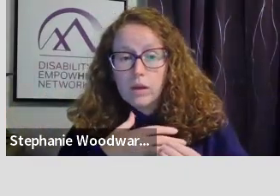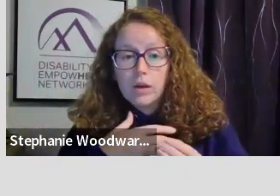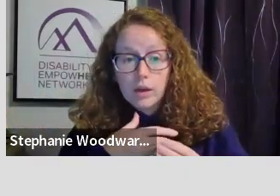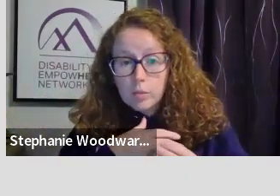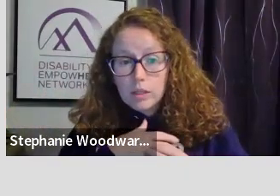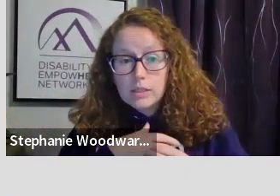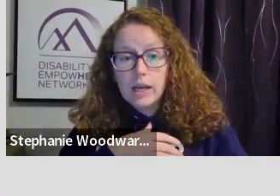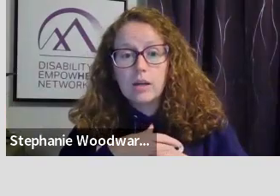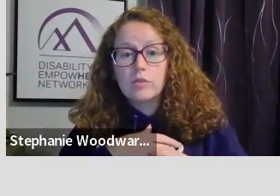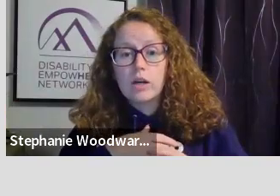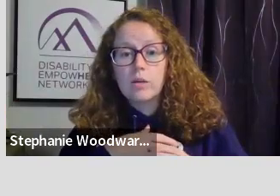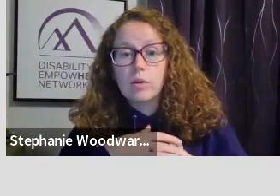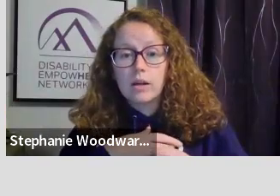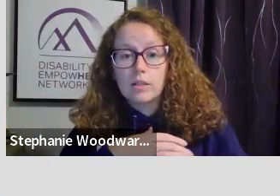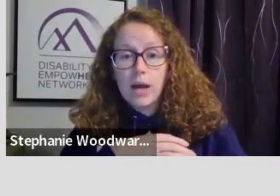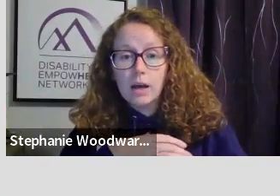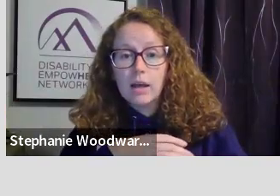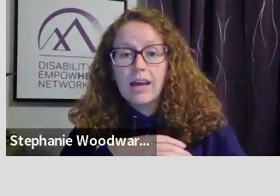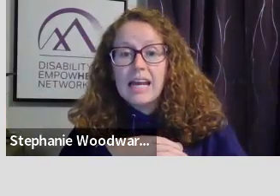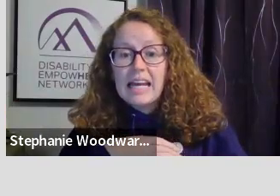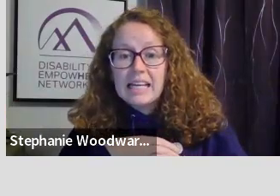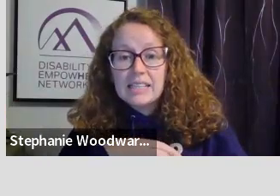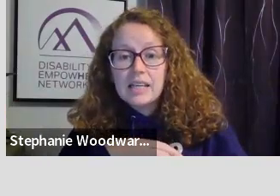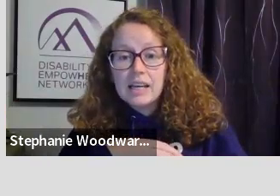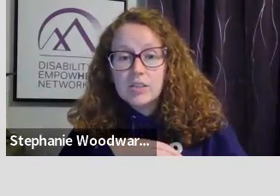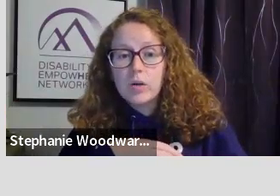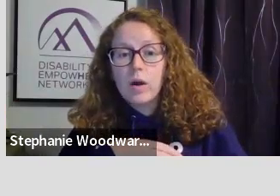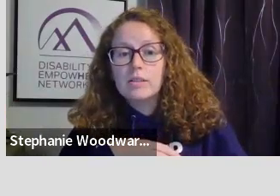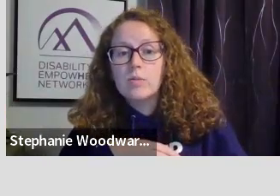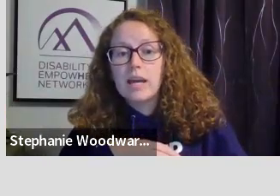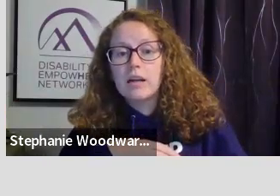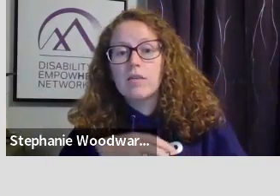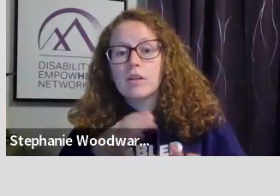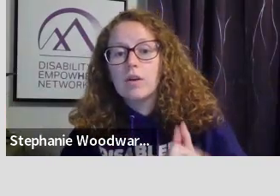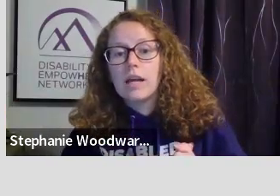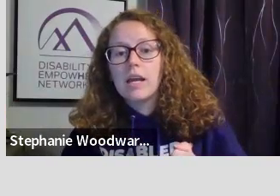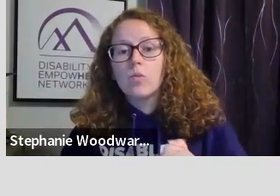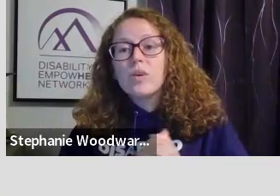interpreter? If so, which interpreter? A please provided interpreter or